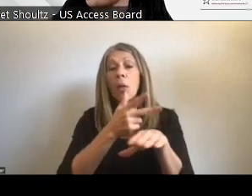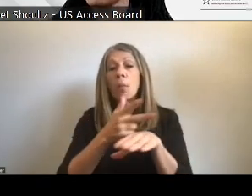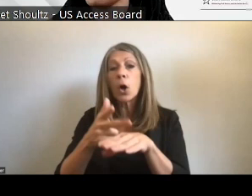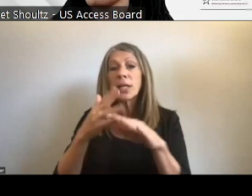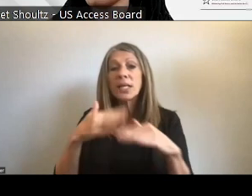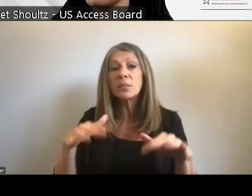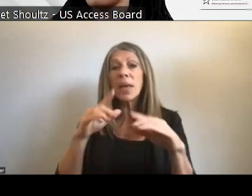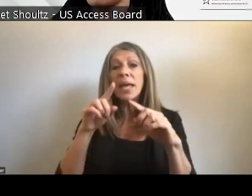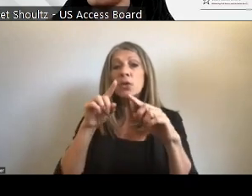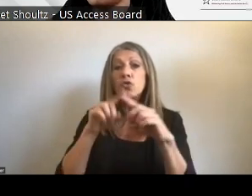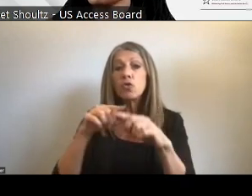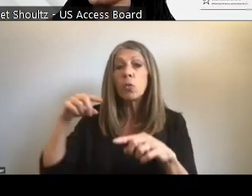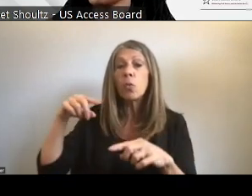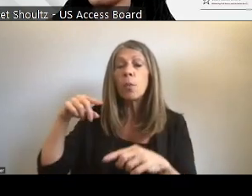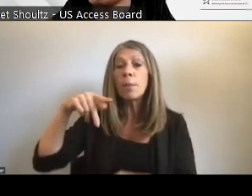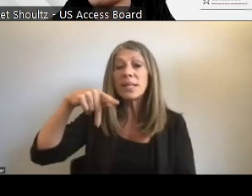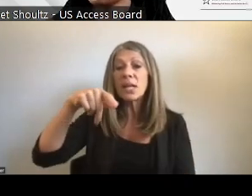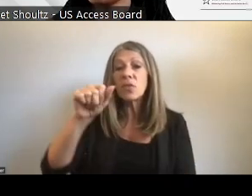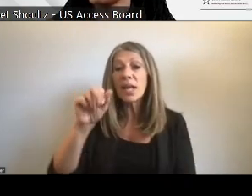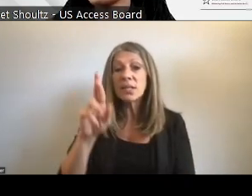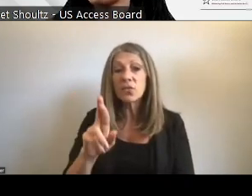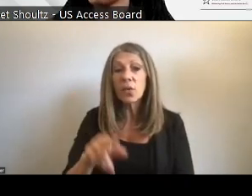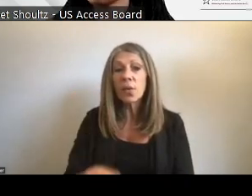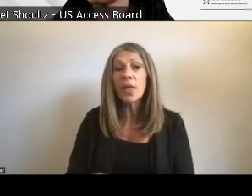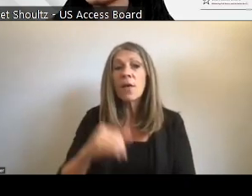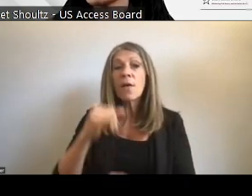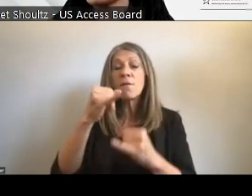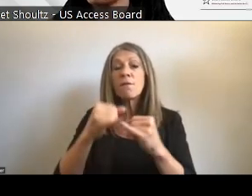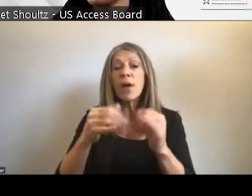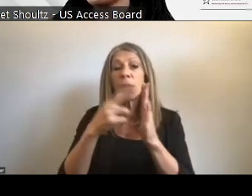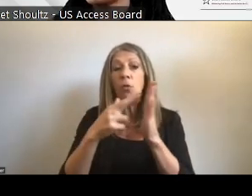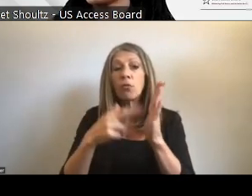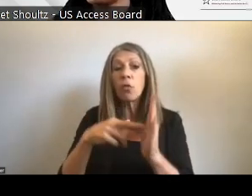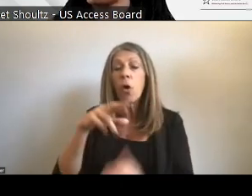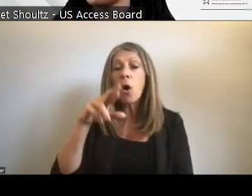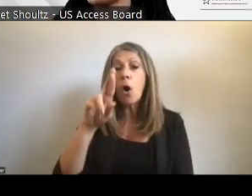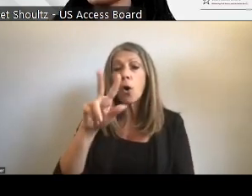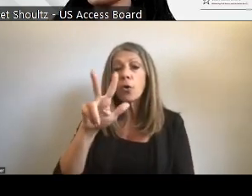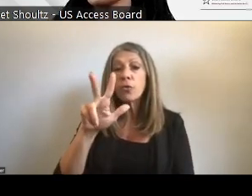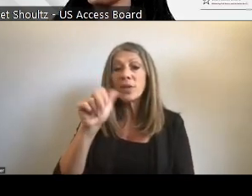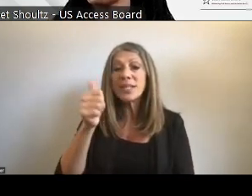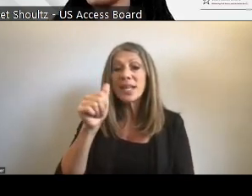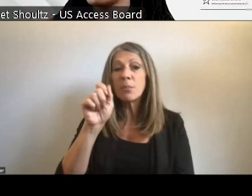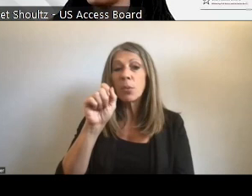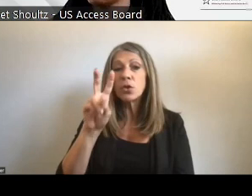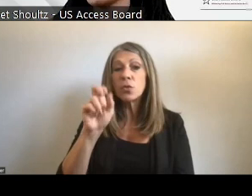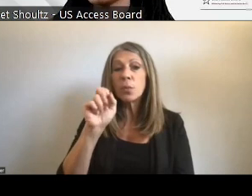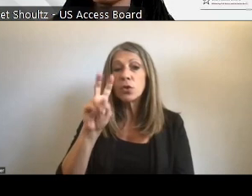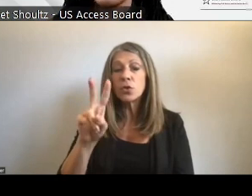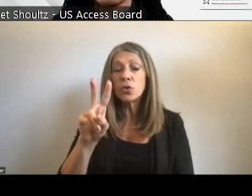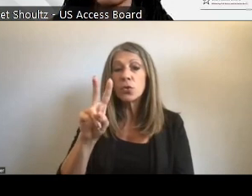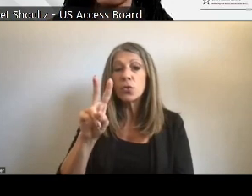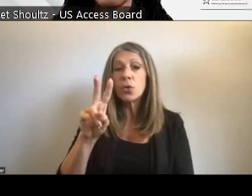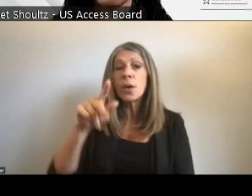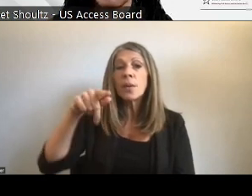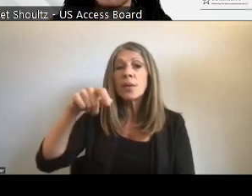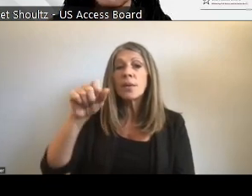routes. So in final rule in R310.2.2 Pedestrian Access Route Connection,